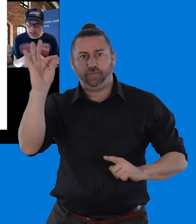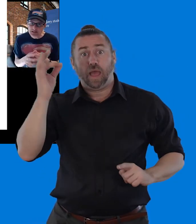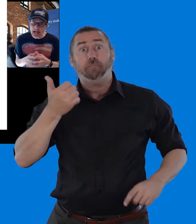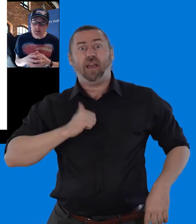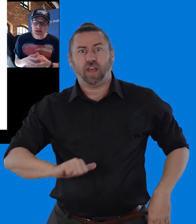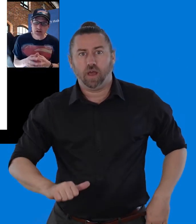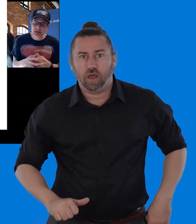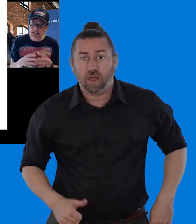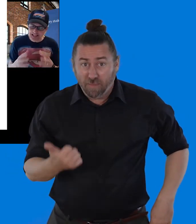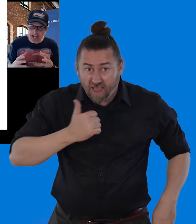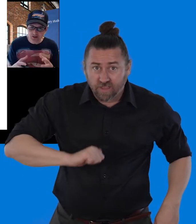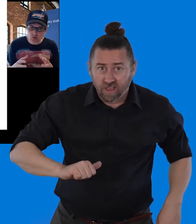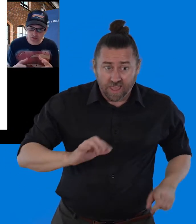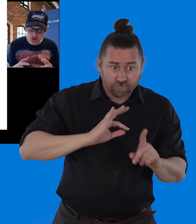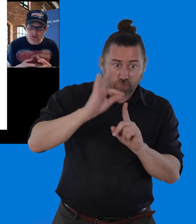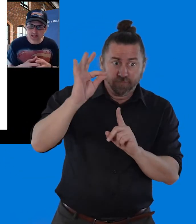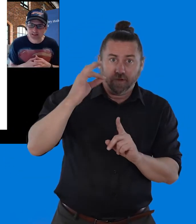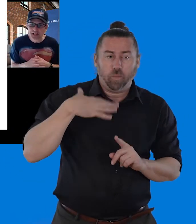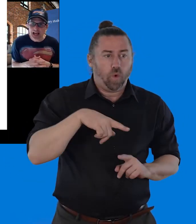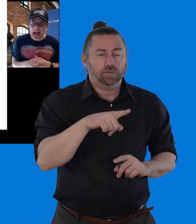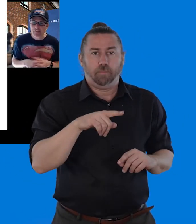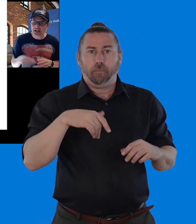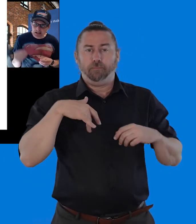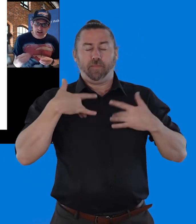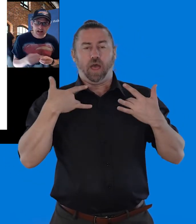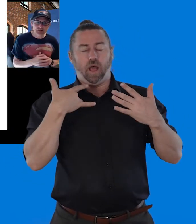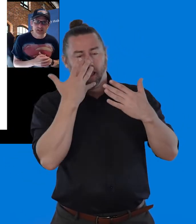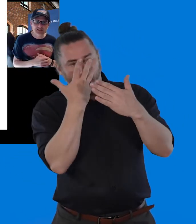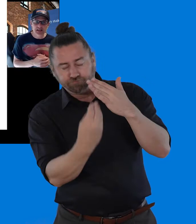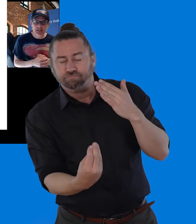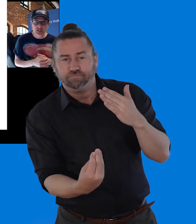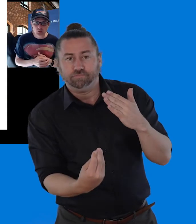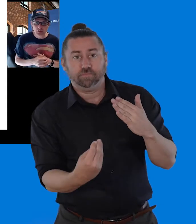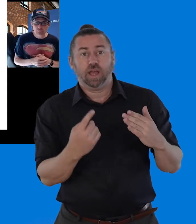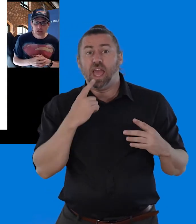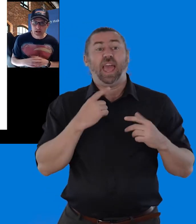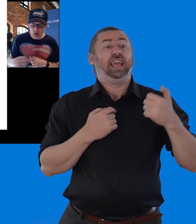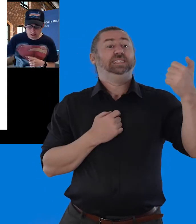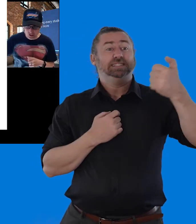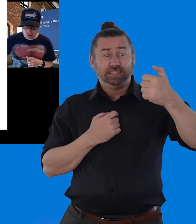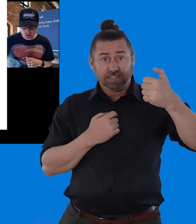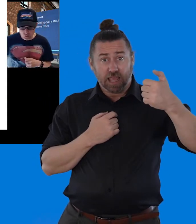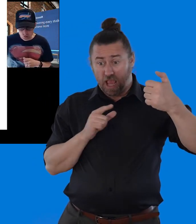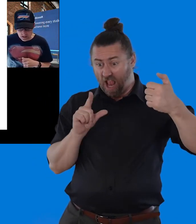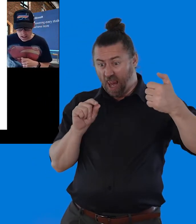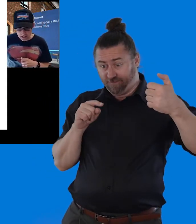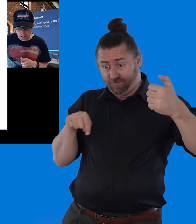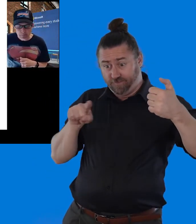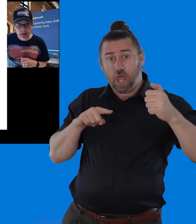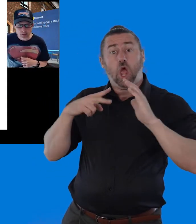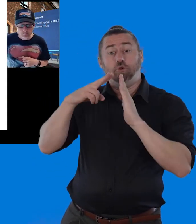Because now they can connect with the content, and then 11 out of 16 saw their reading comprehension scores get better.